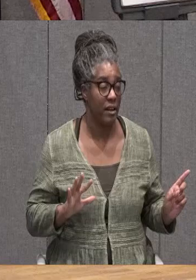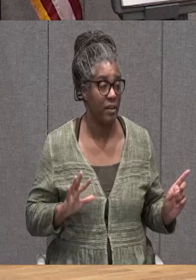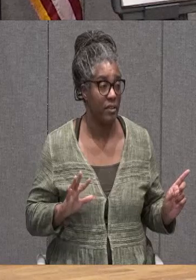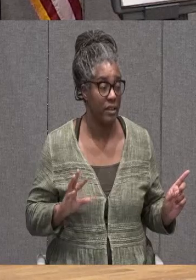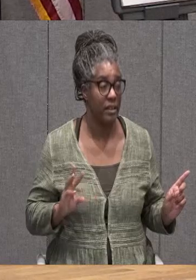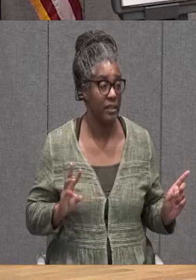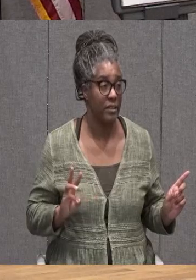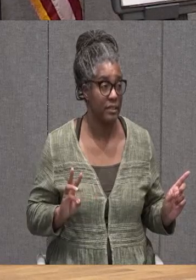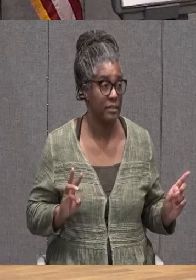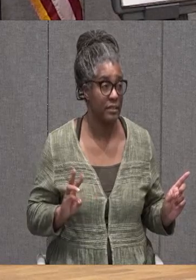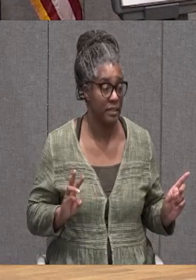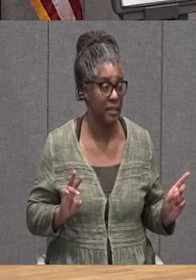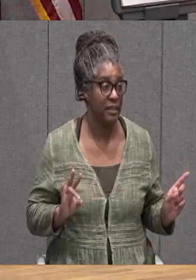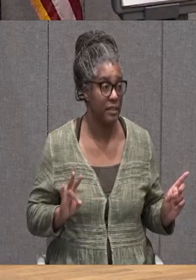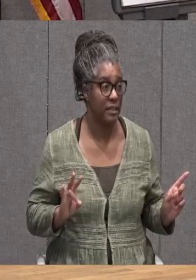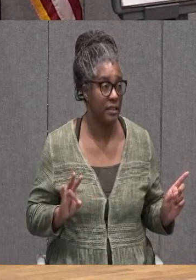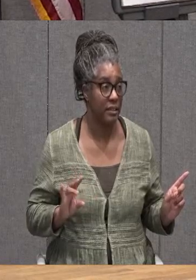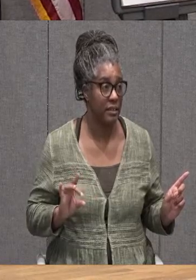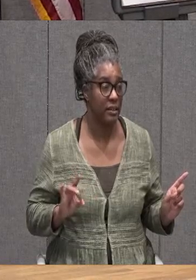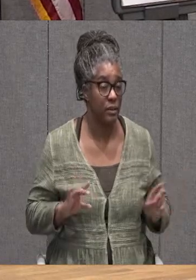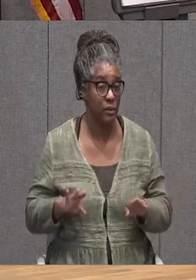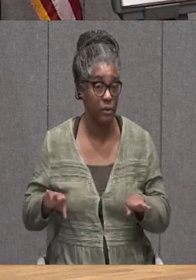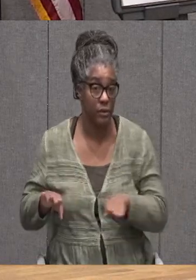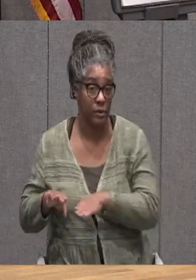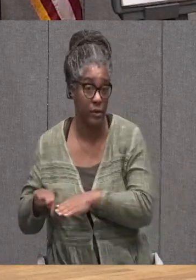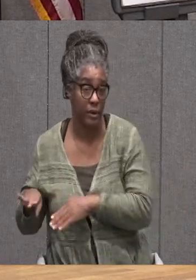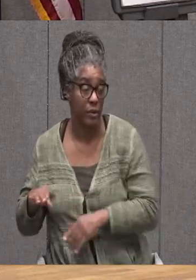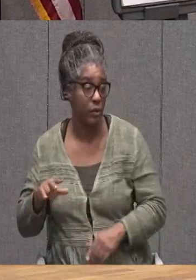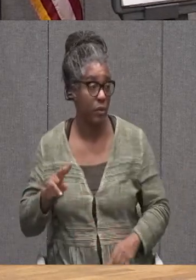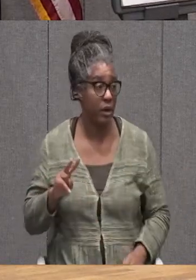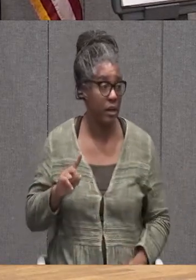five, six, we slide to the right, one, two, three,